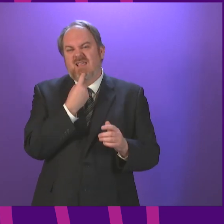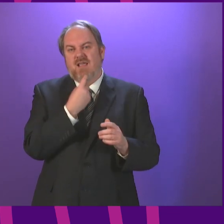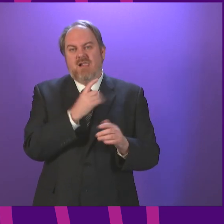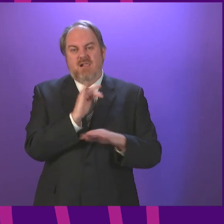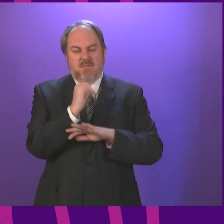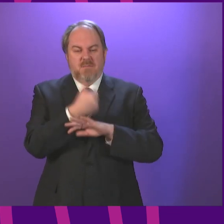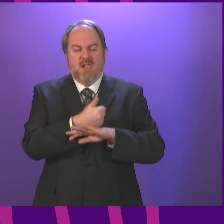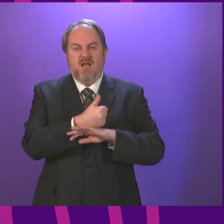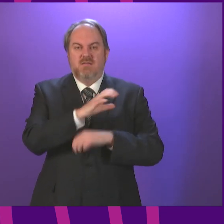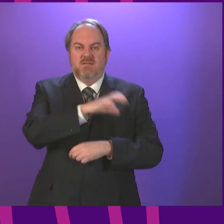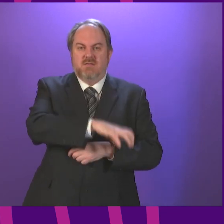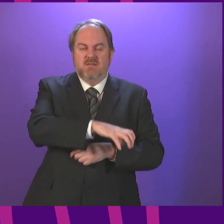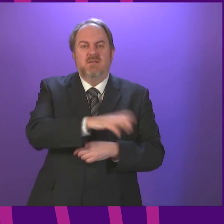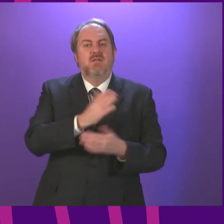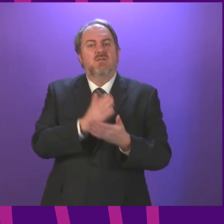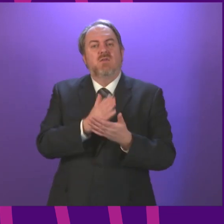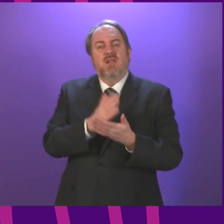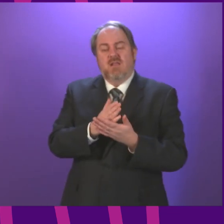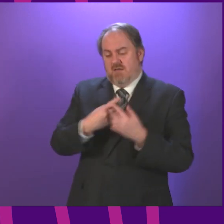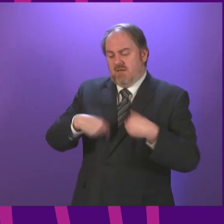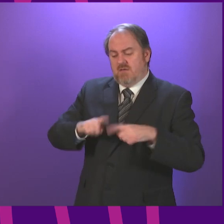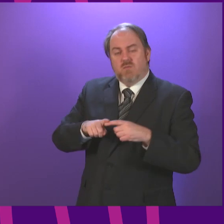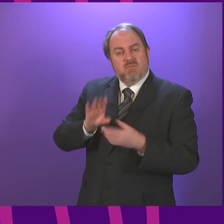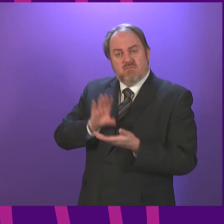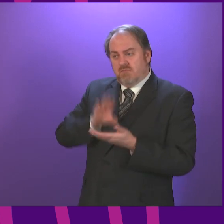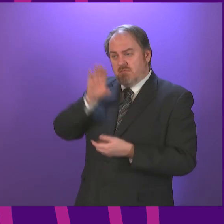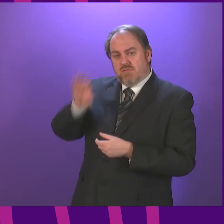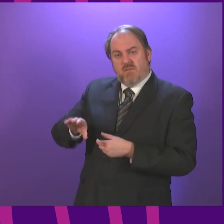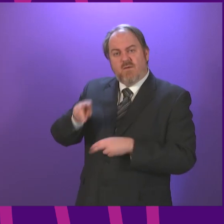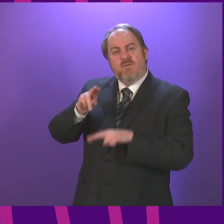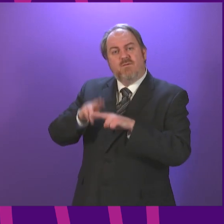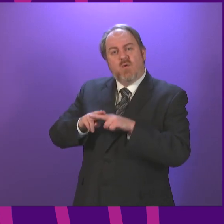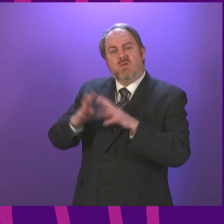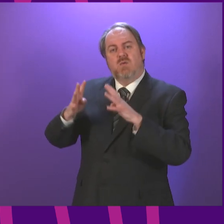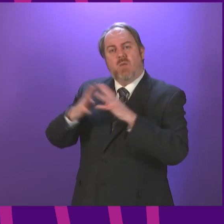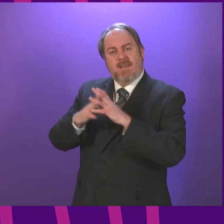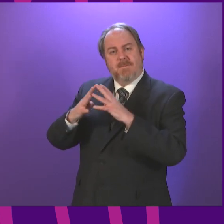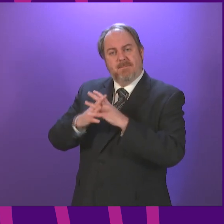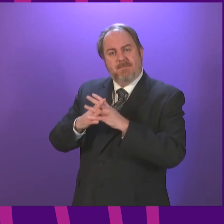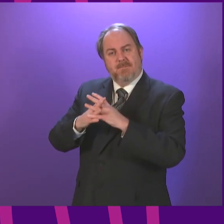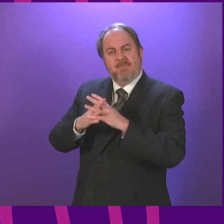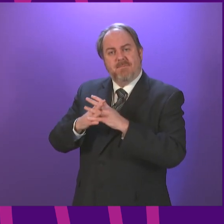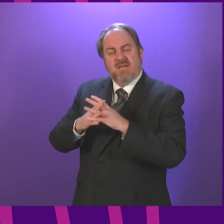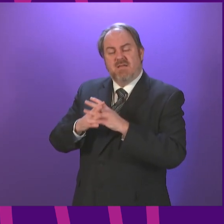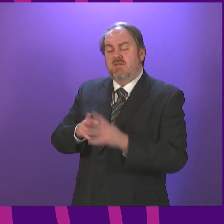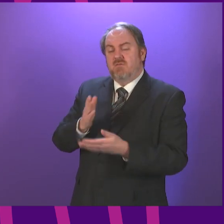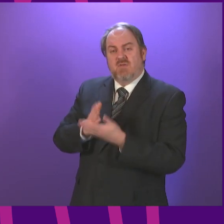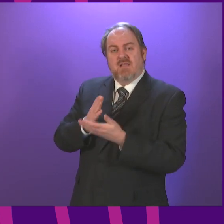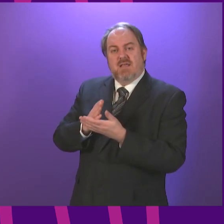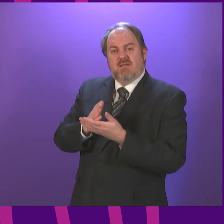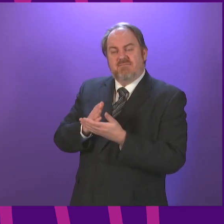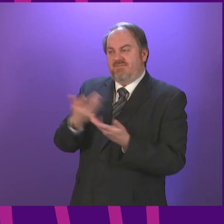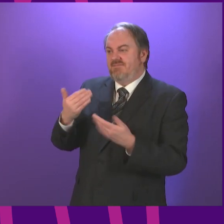The original investment plan for Fort William was impacted by the sharp fall in the United